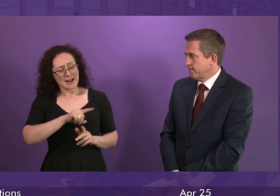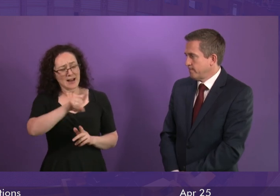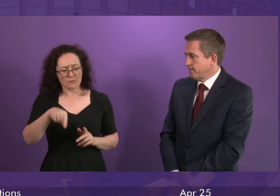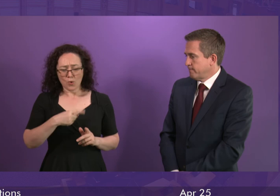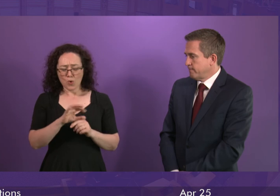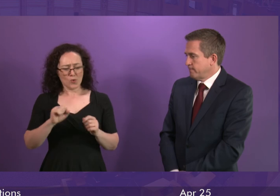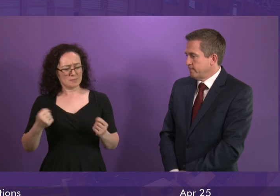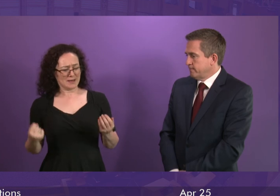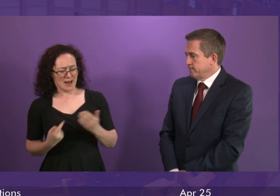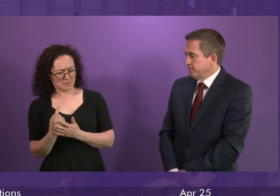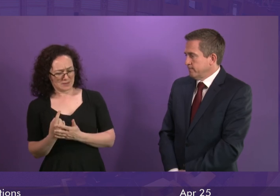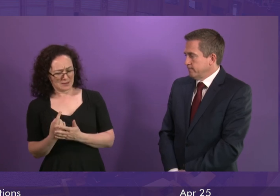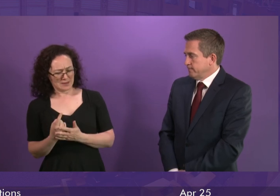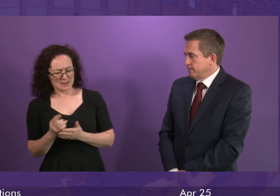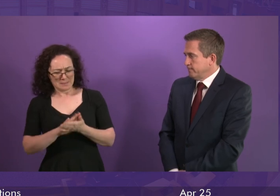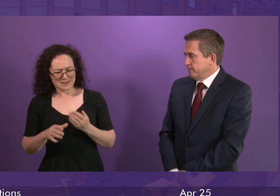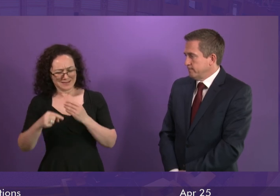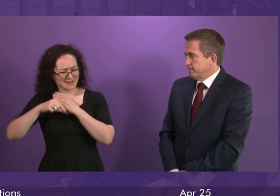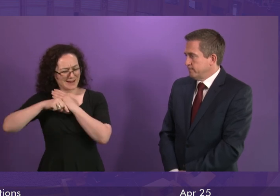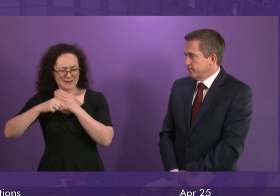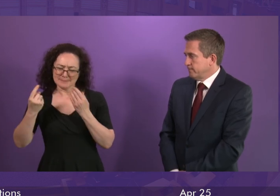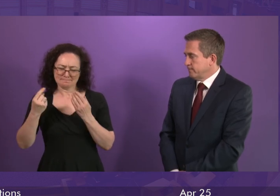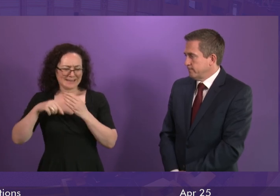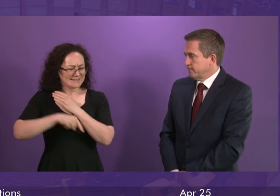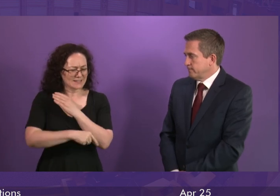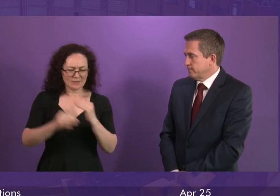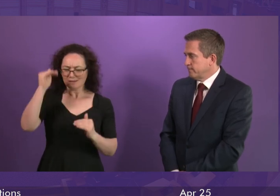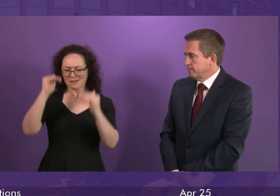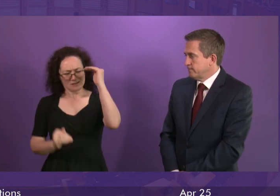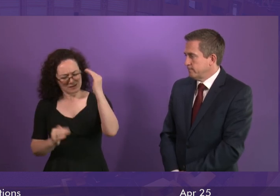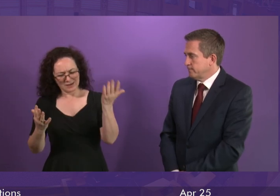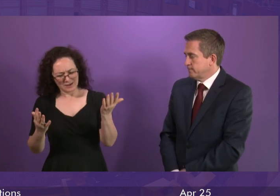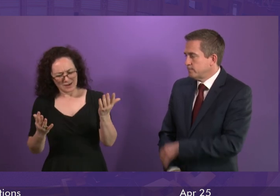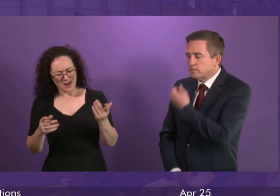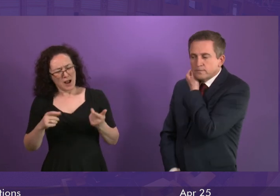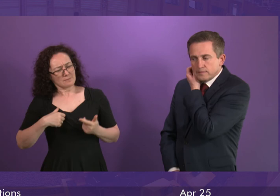are suggesting, we would not be in a situation in which the attainment gap in access to university